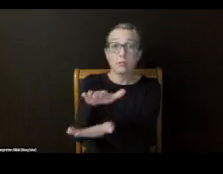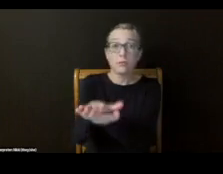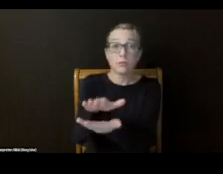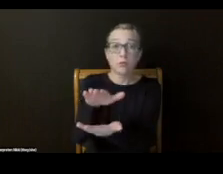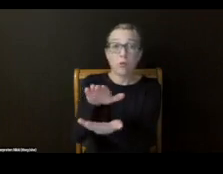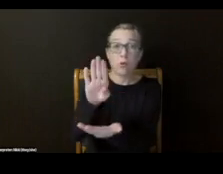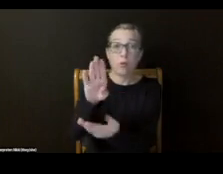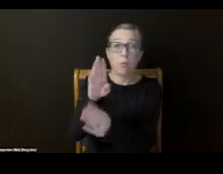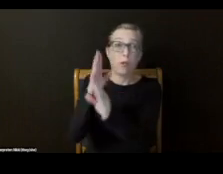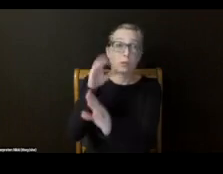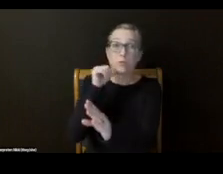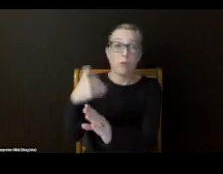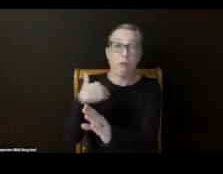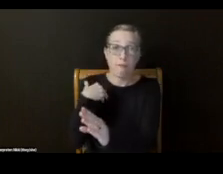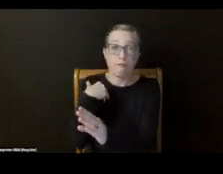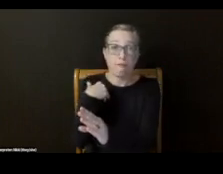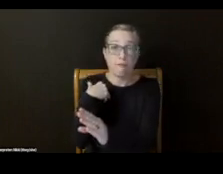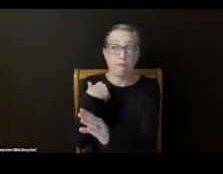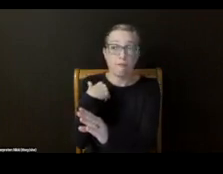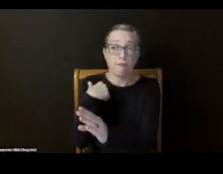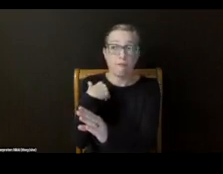If she had been,